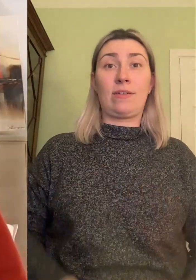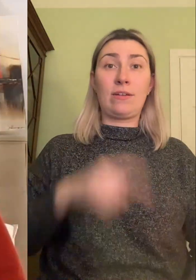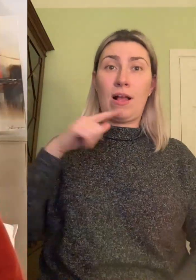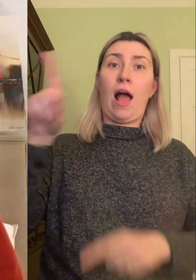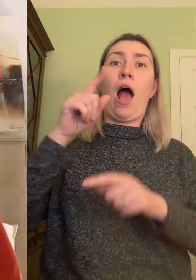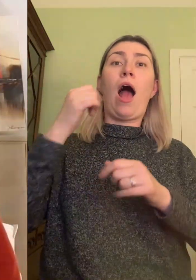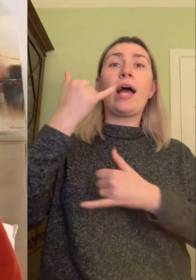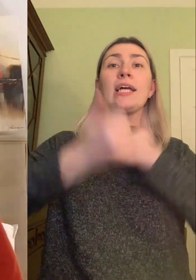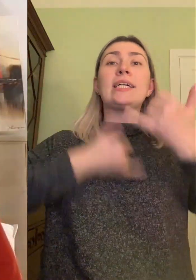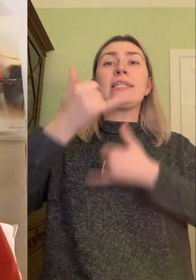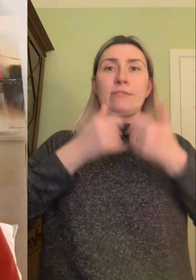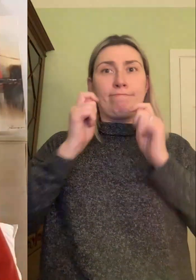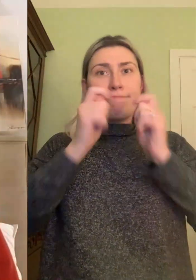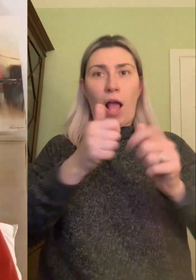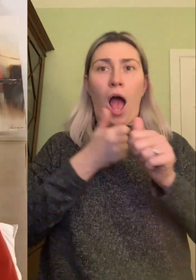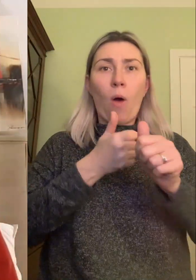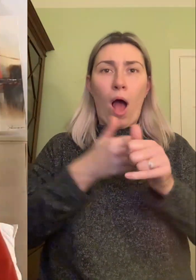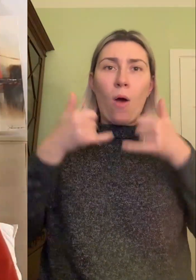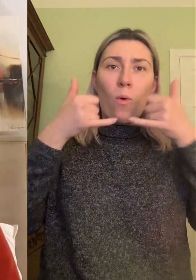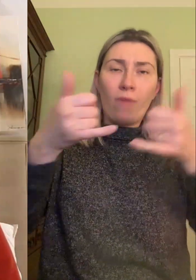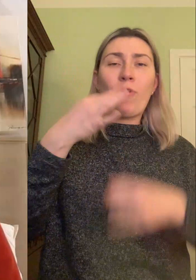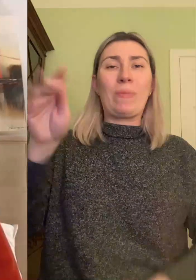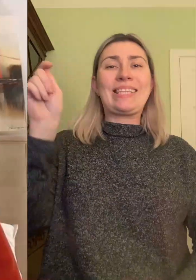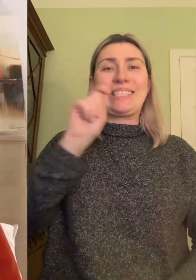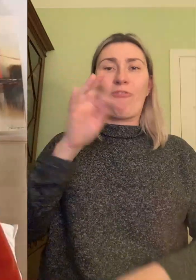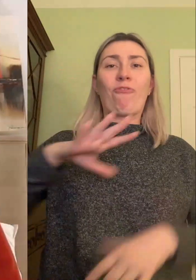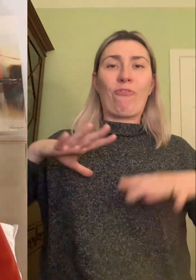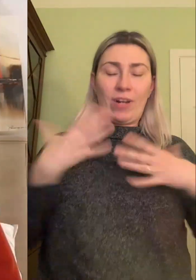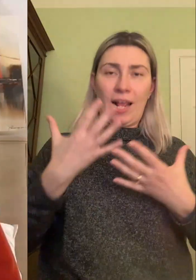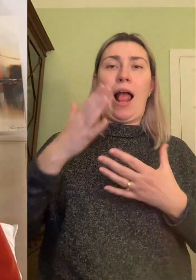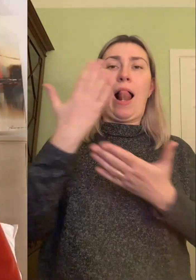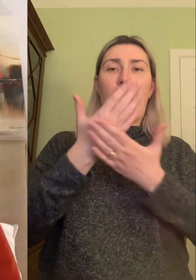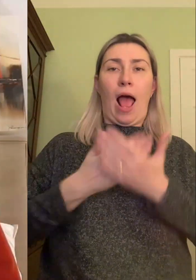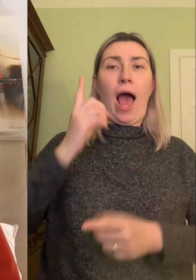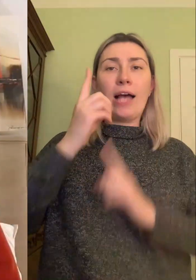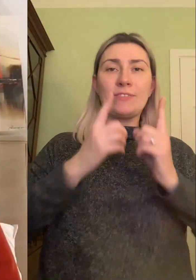I got their annual Advocacy Award from Trinity's Free Legal Advice Centre.